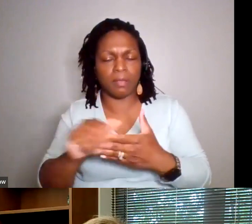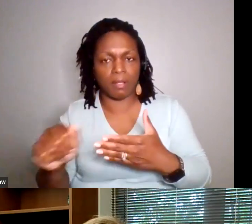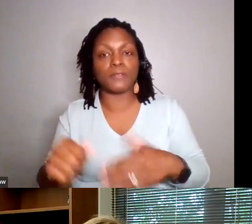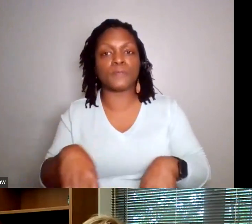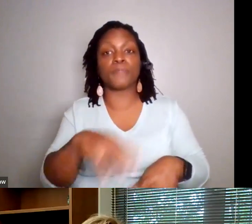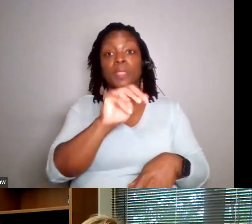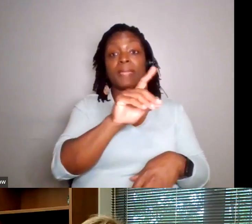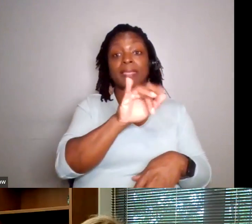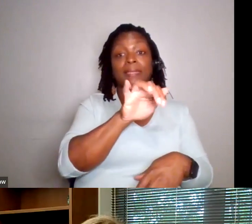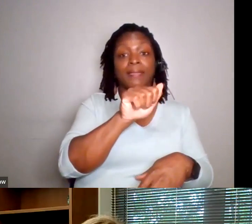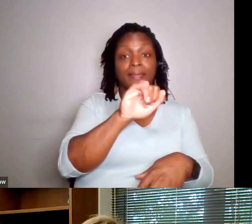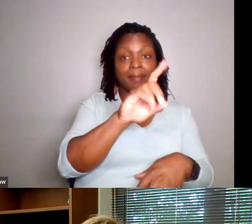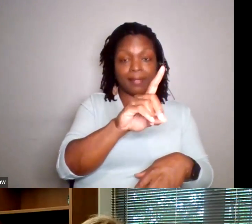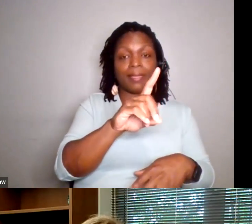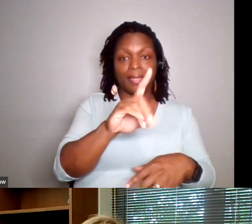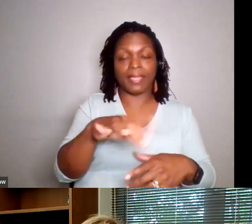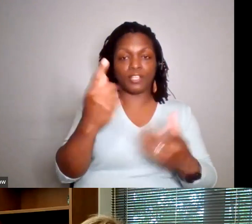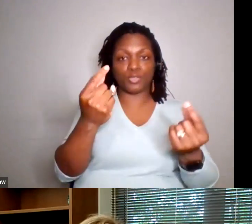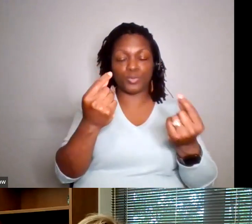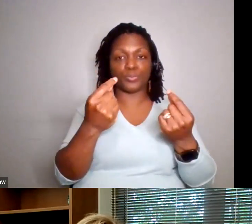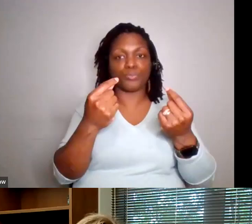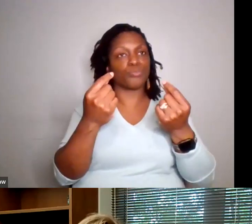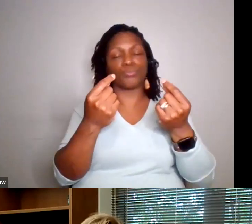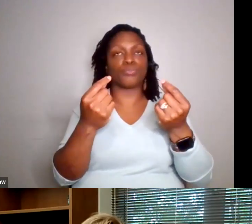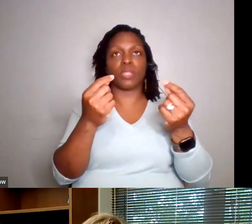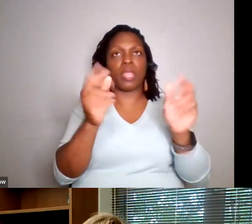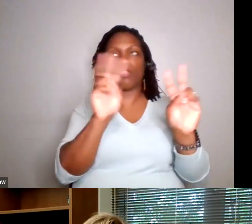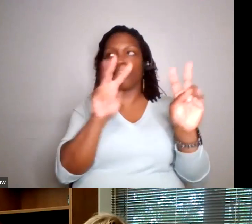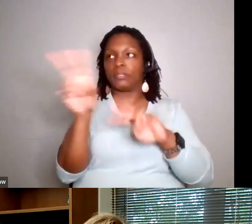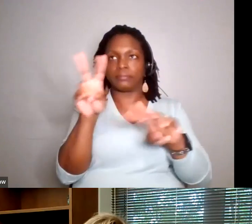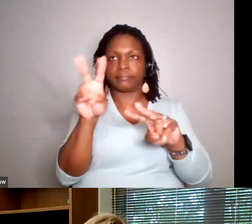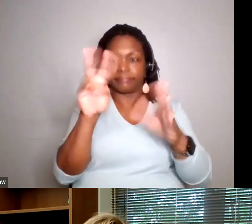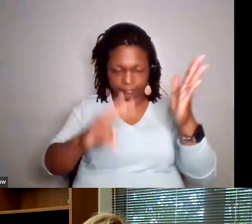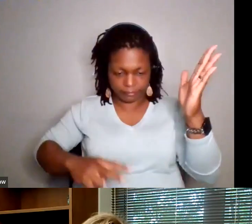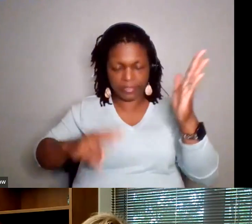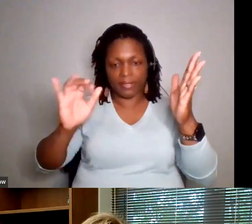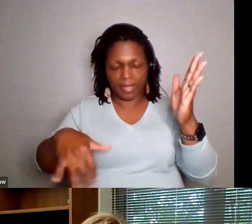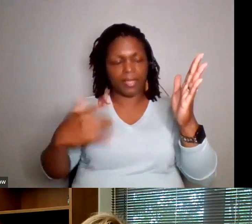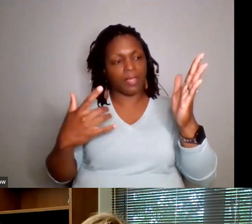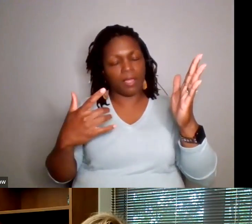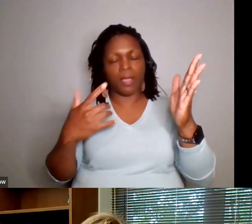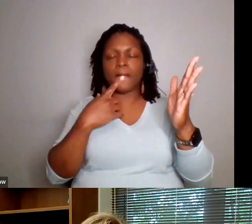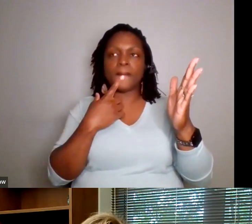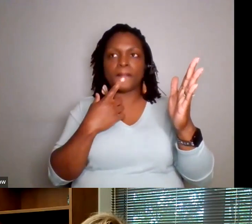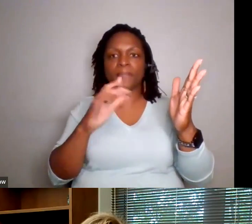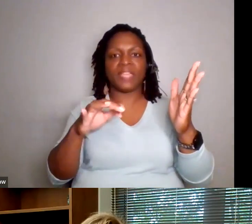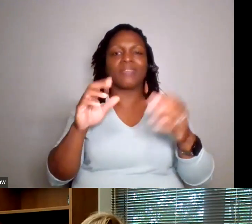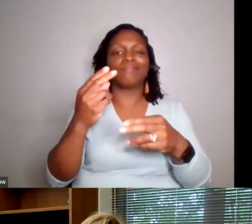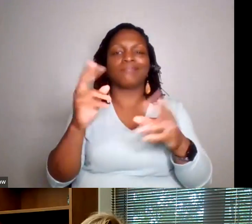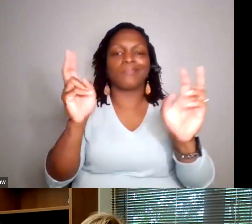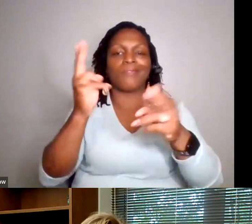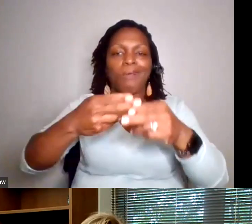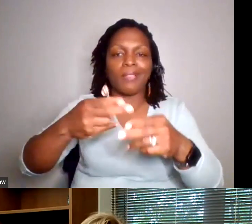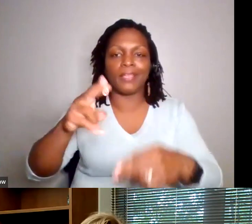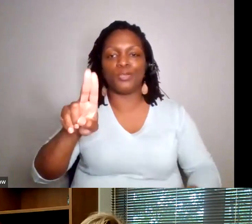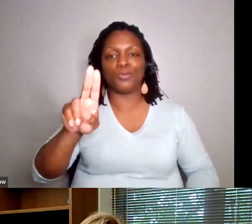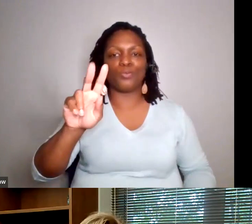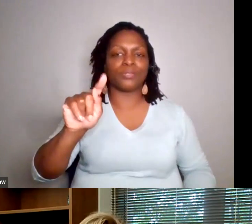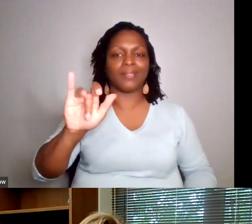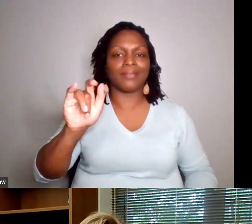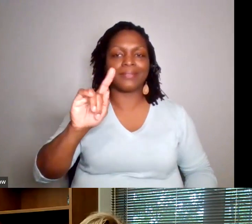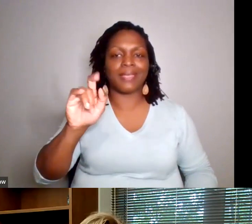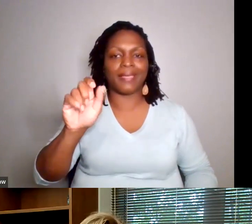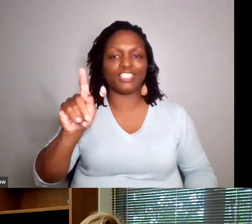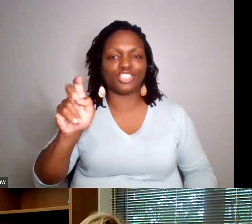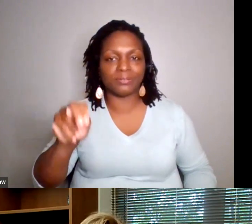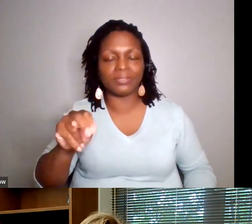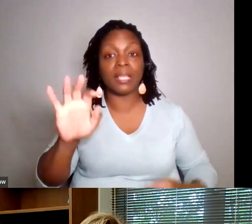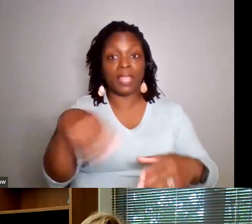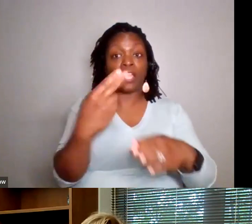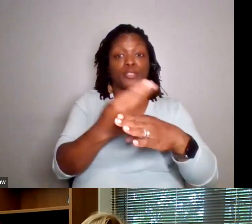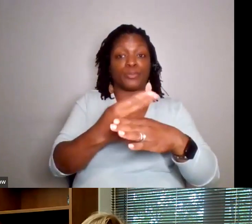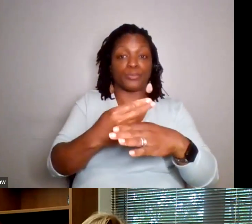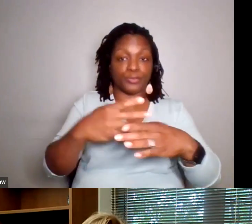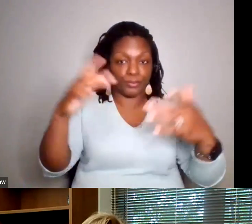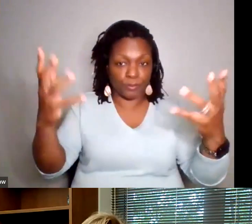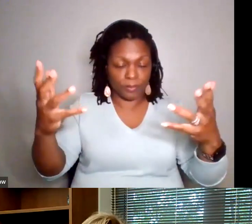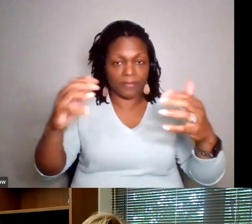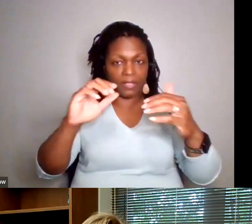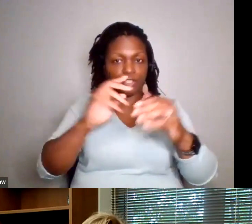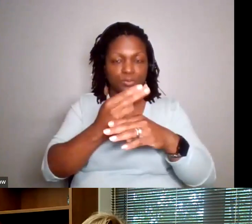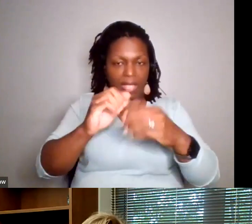They call it utilization. So they say this is how much the Icf provider build across the course of a year, and so they'll do that for all icf providers.